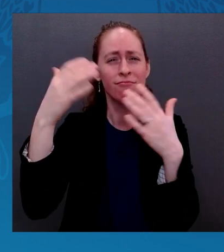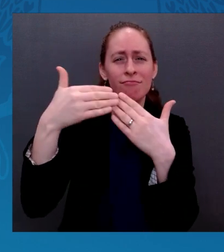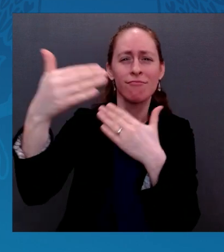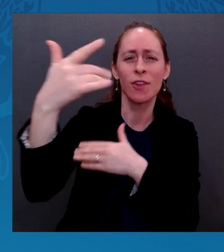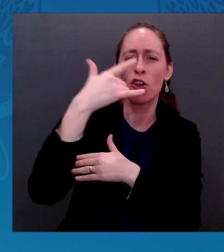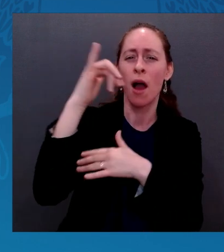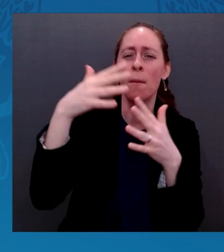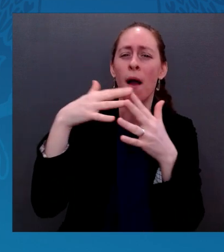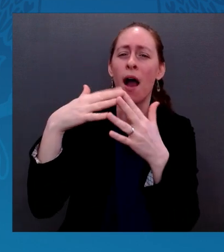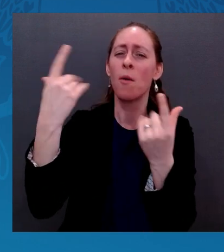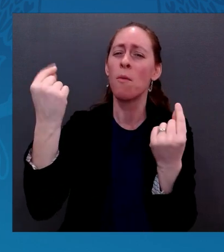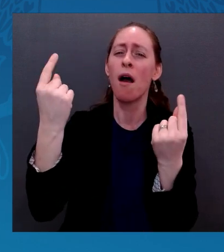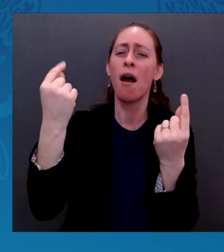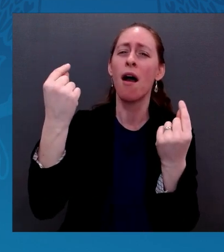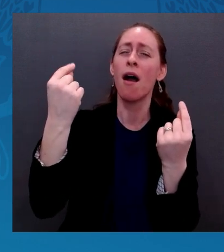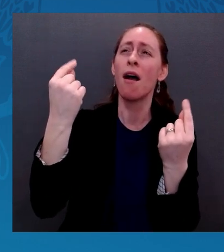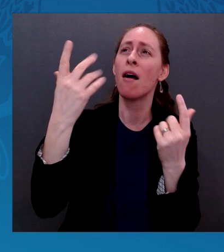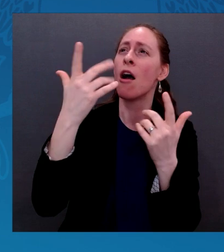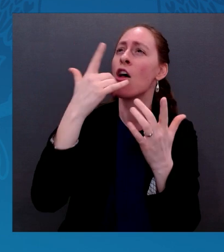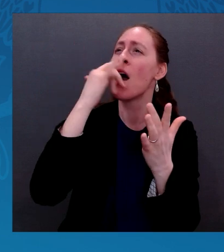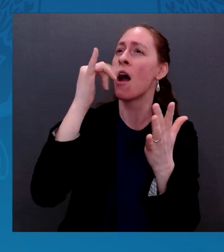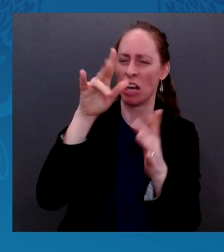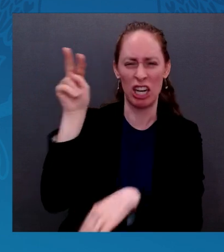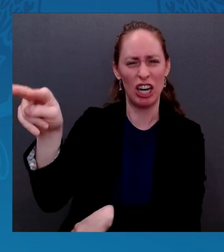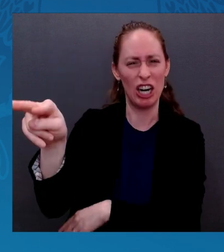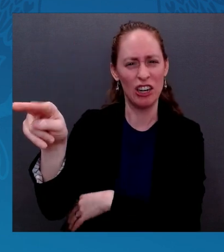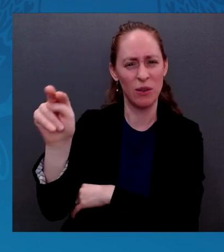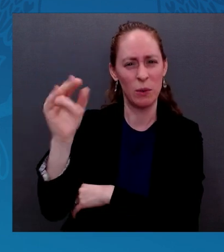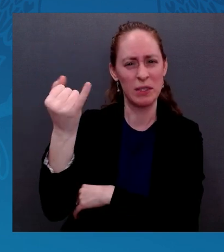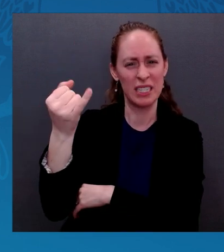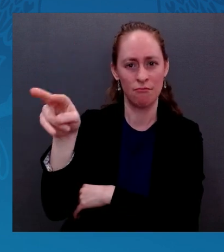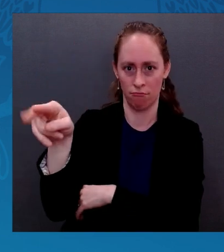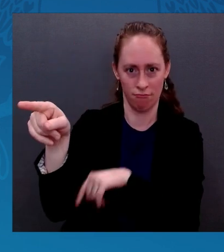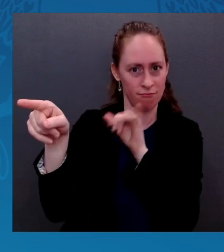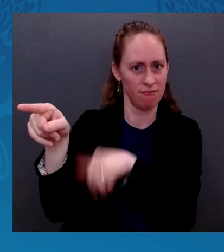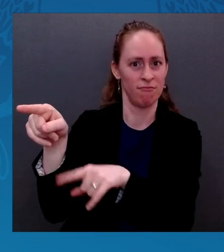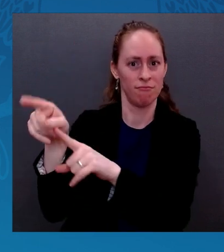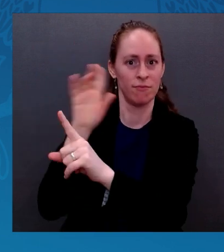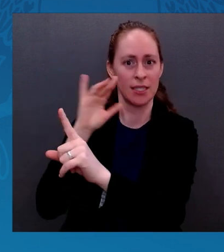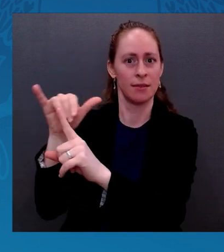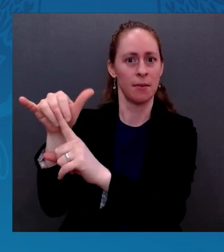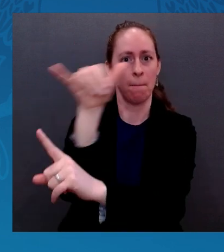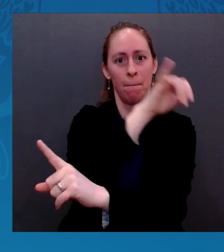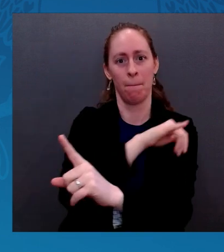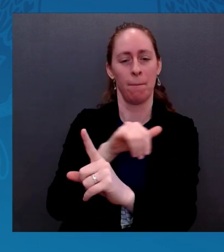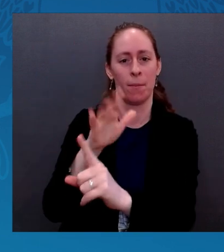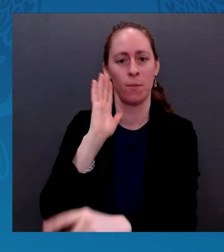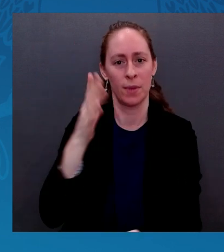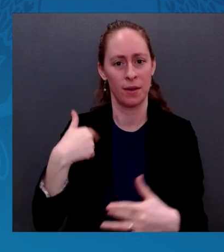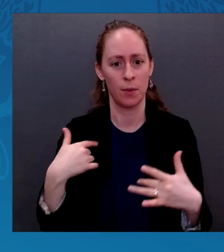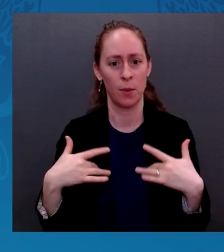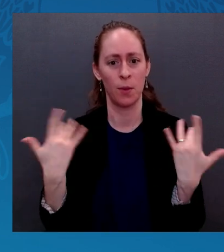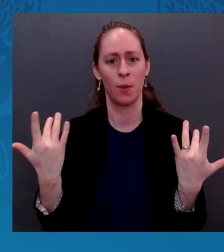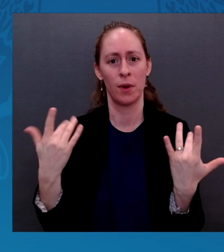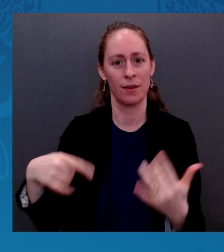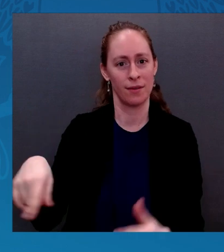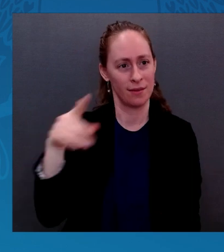which I'll get to in a minute, can be a model for the nation in protecting our families and children from the dangers of lead.